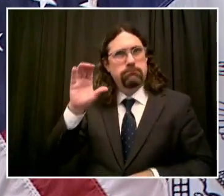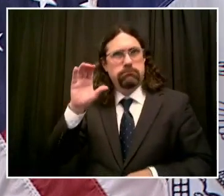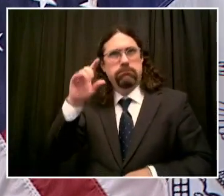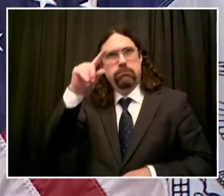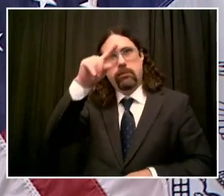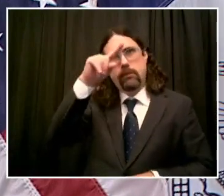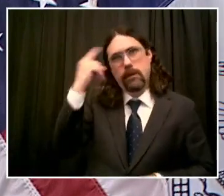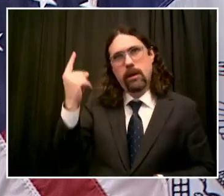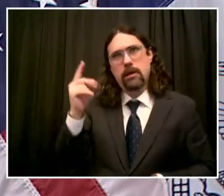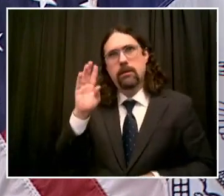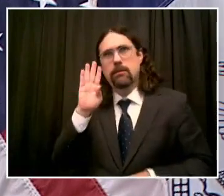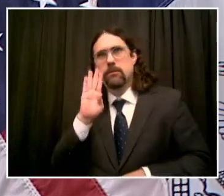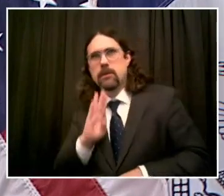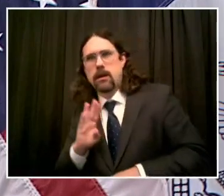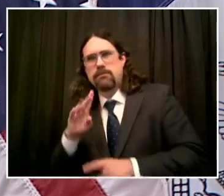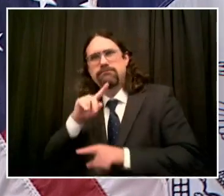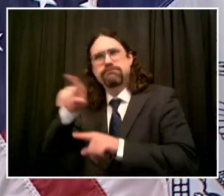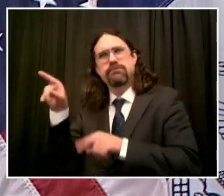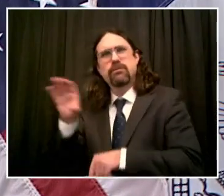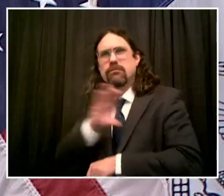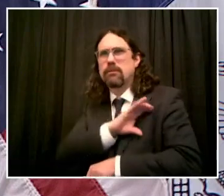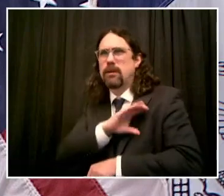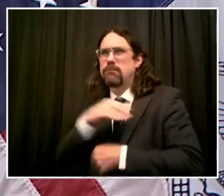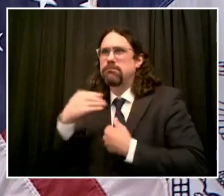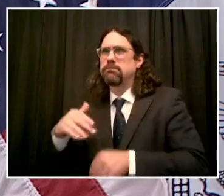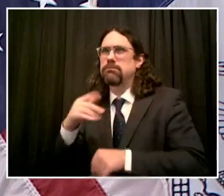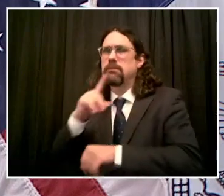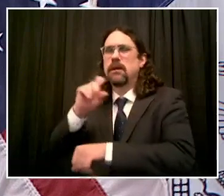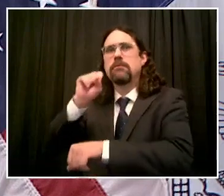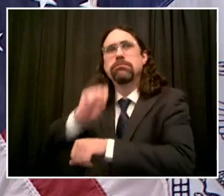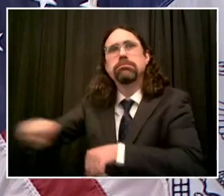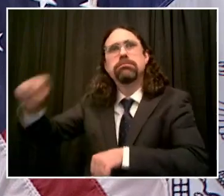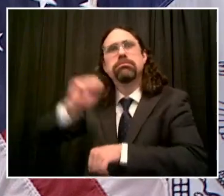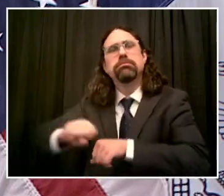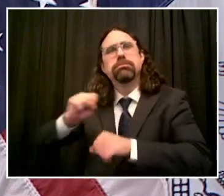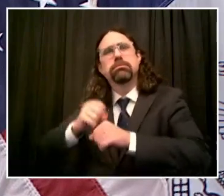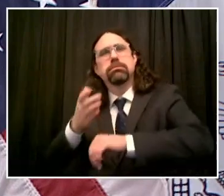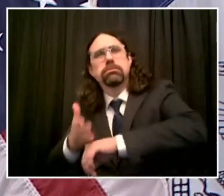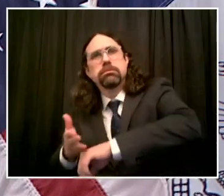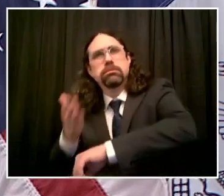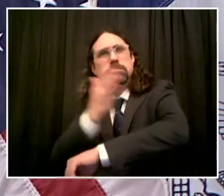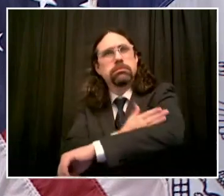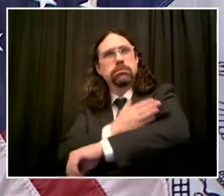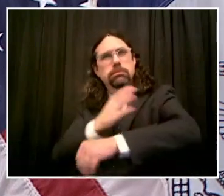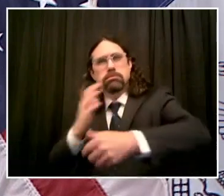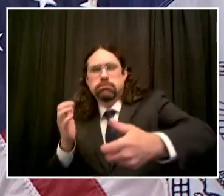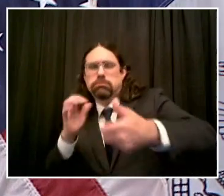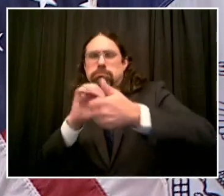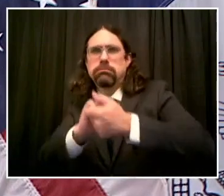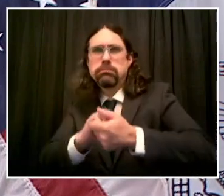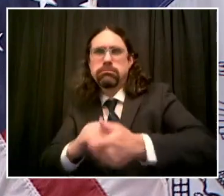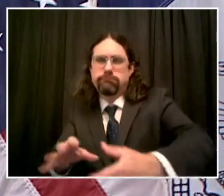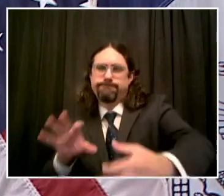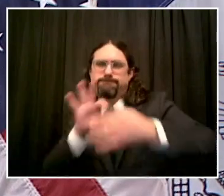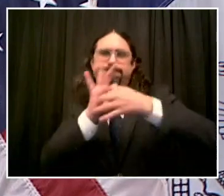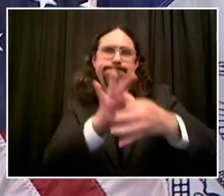OF COLOR. WORKING TO HAVE A BETTER DIFFERENT RELATI WITH OUR COMMUNITIES. AND THE VAST MAJORITY OF THE